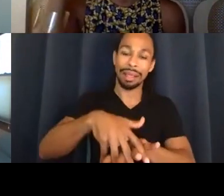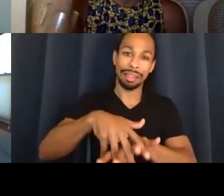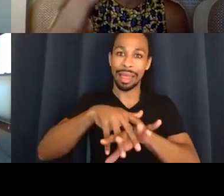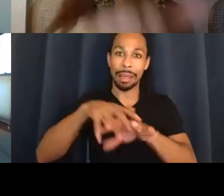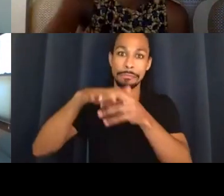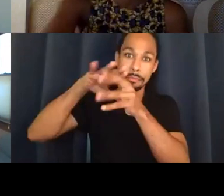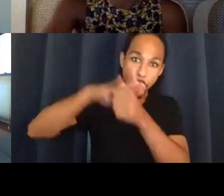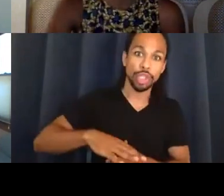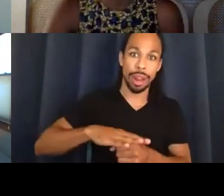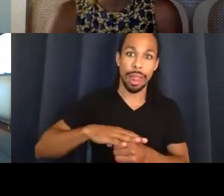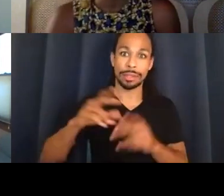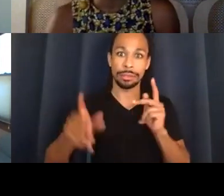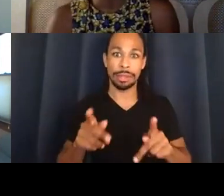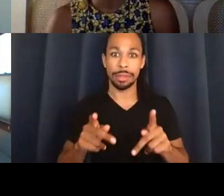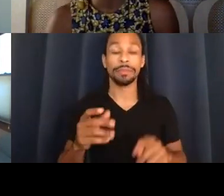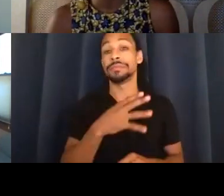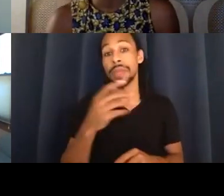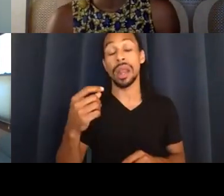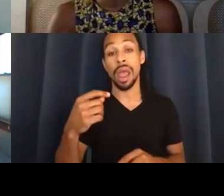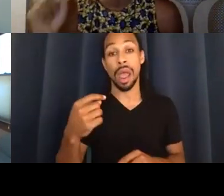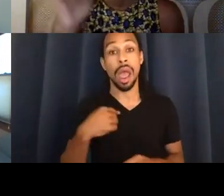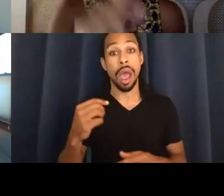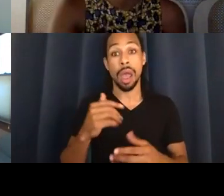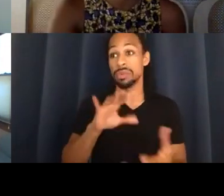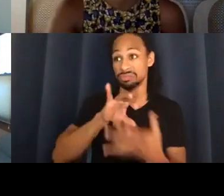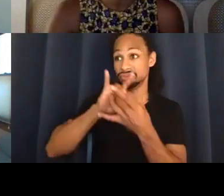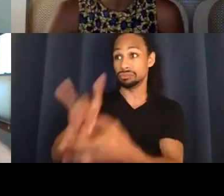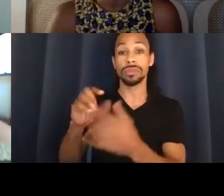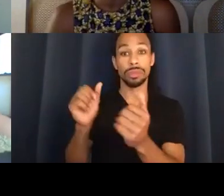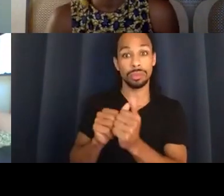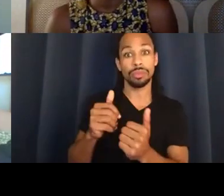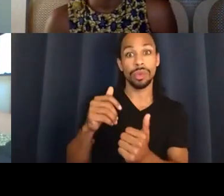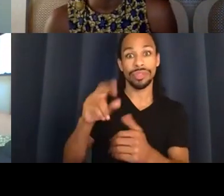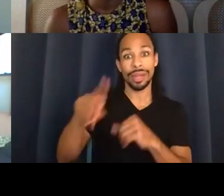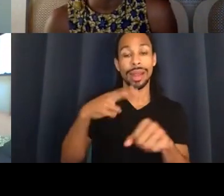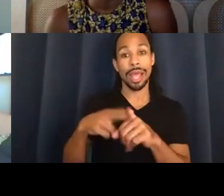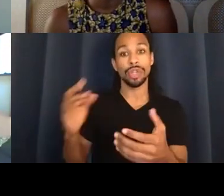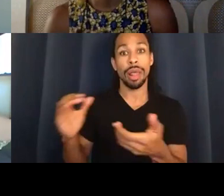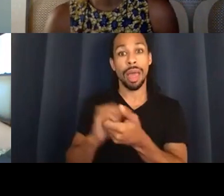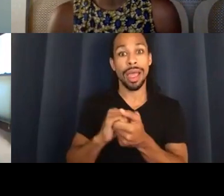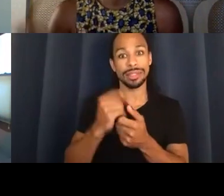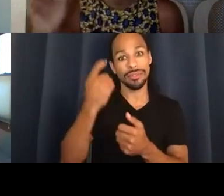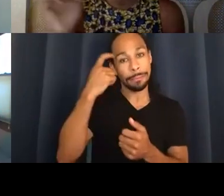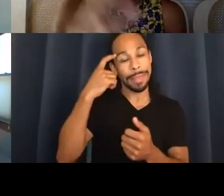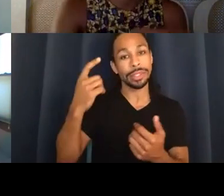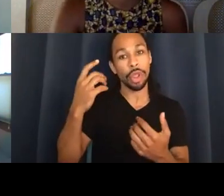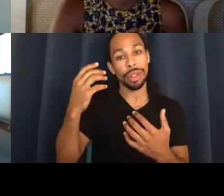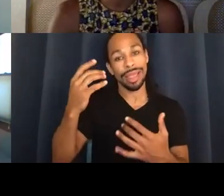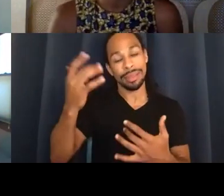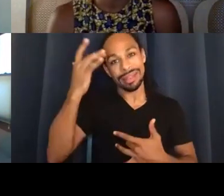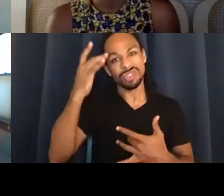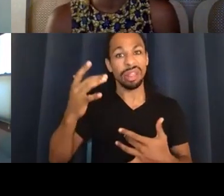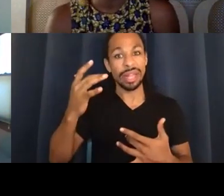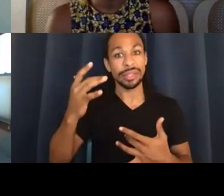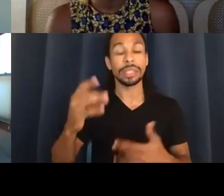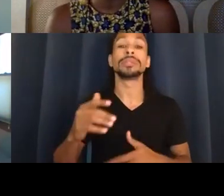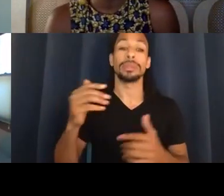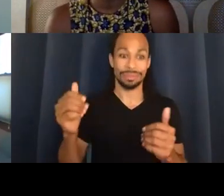conversation with the National Alliance of Mental Illness. With Dr. Carl Hart at Columbia University. And with the Yale Program for Recovery and Community Health and